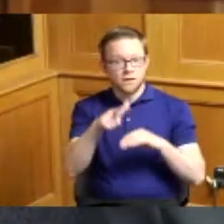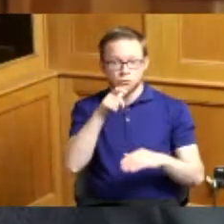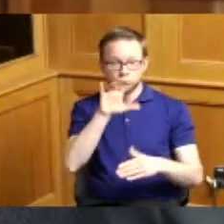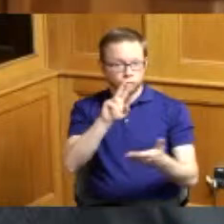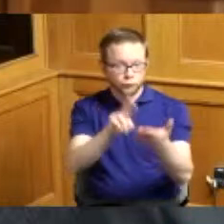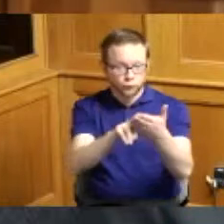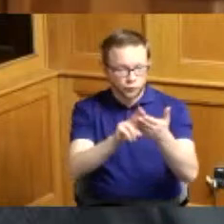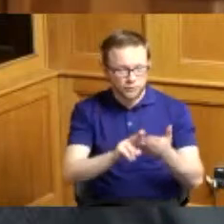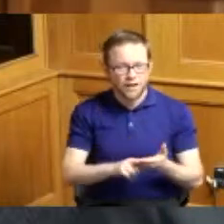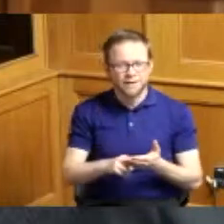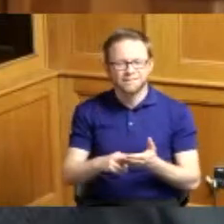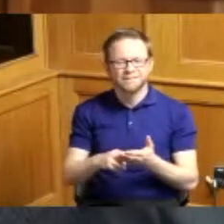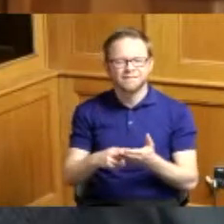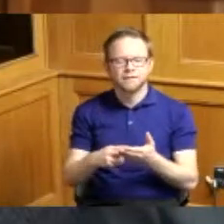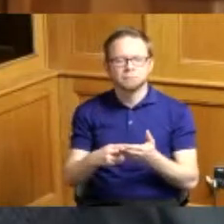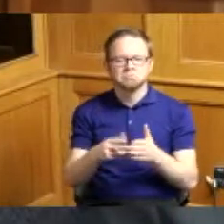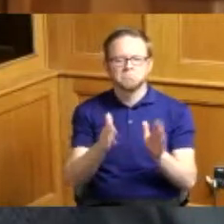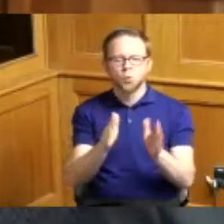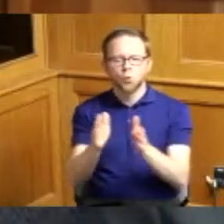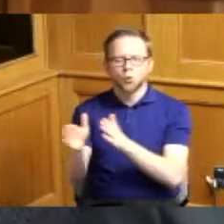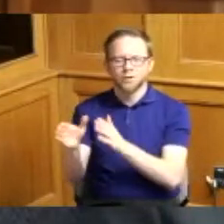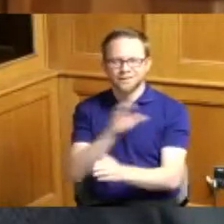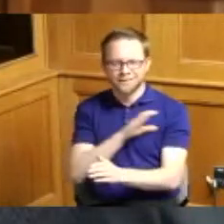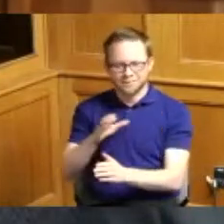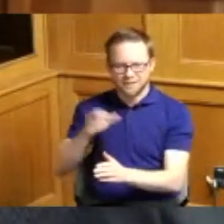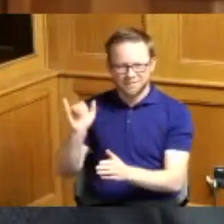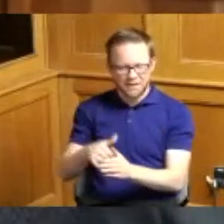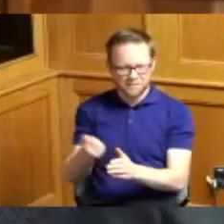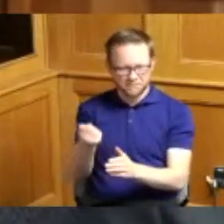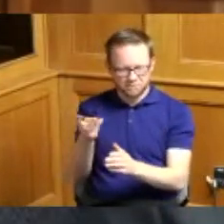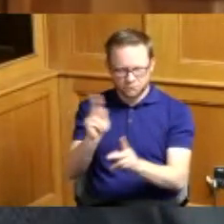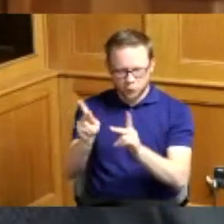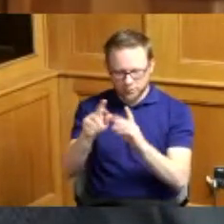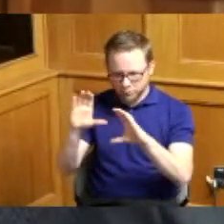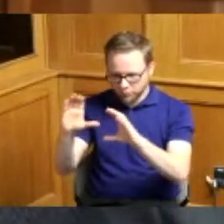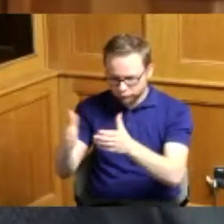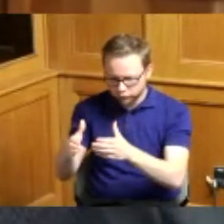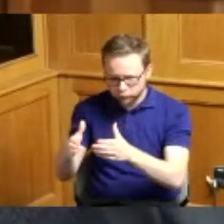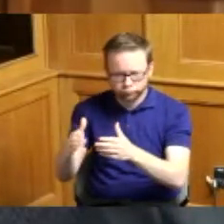of people that have working been working very hard and as you say for a long time to try to bring the